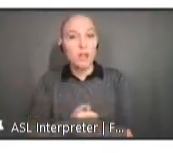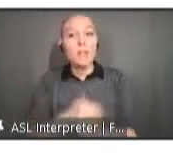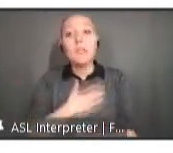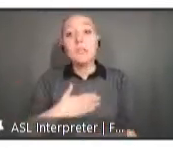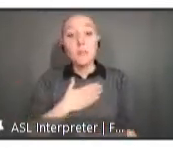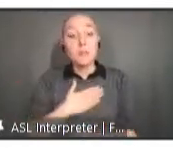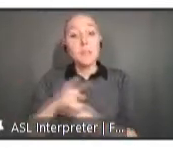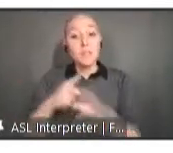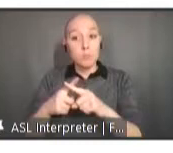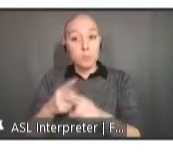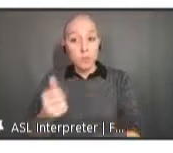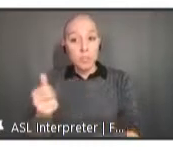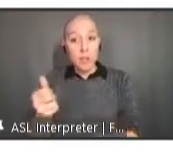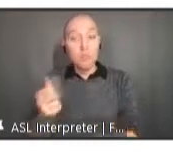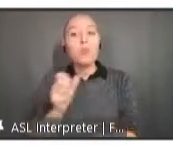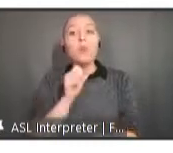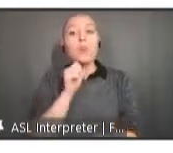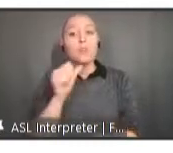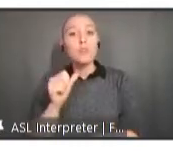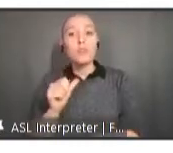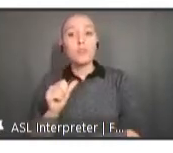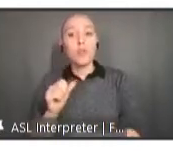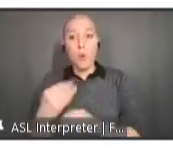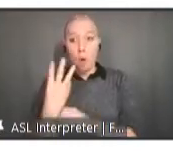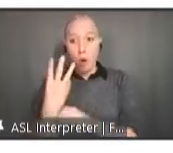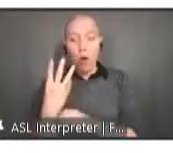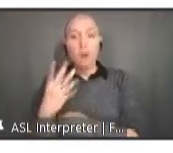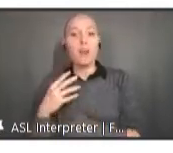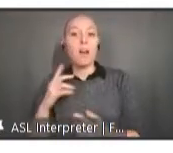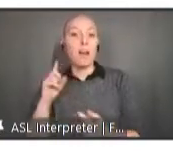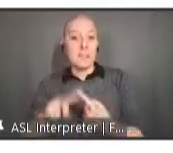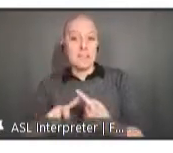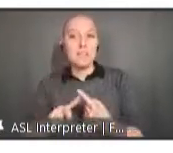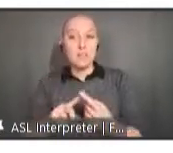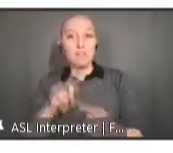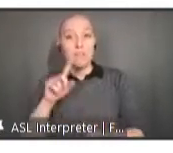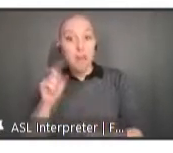asking questions, or answering a question. During the discussion, I ask that all members and